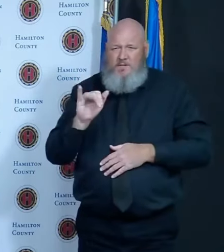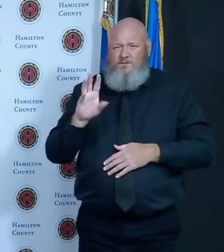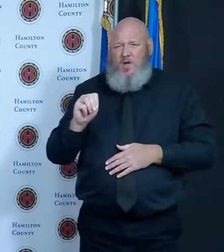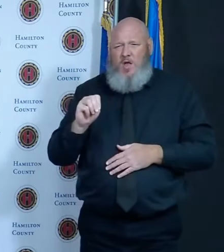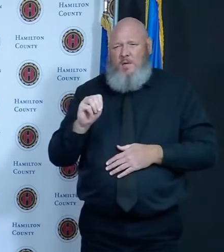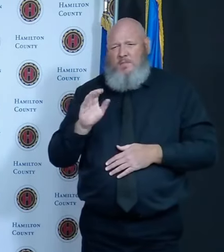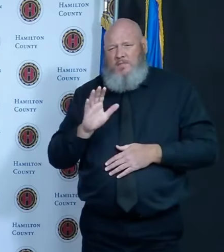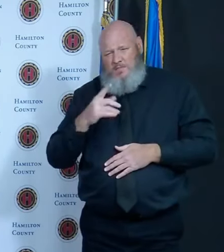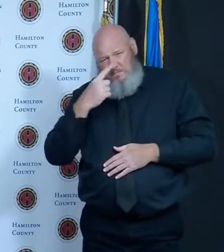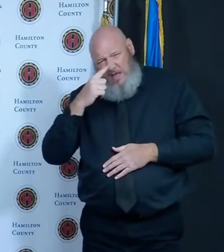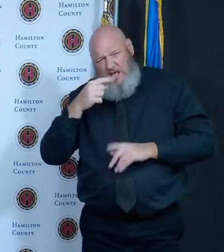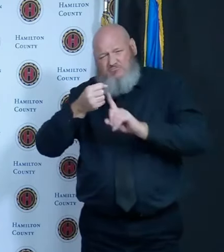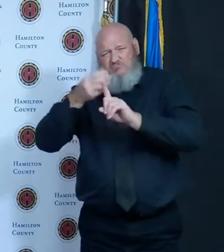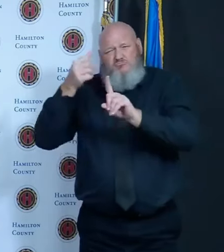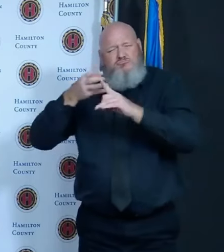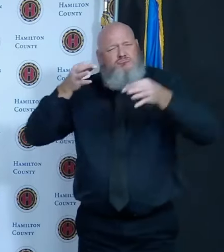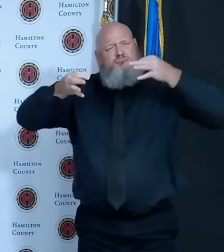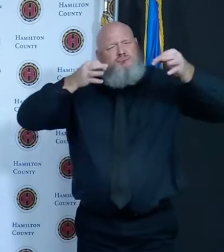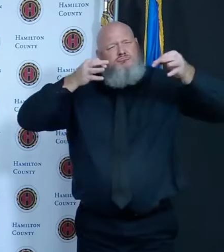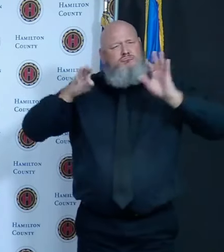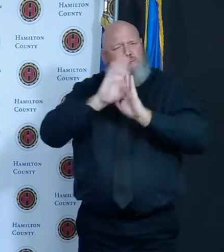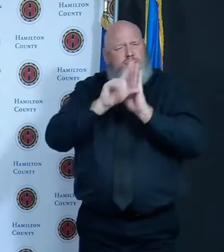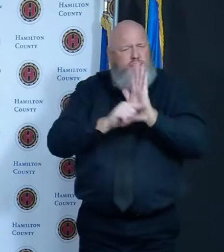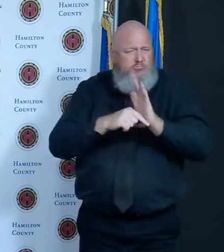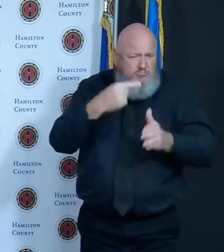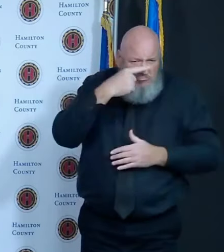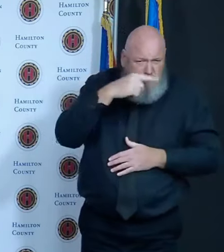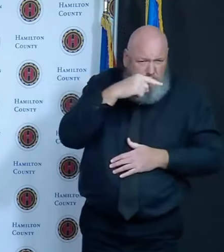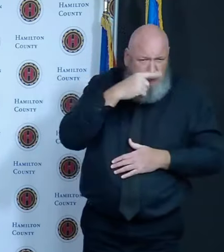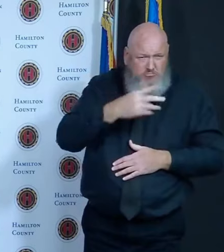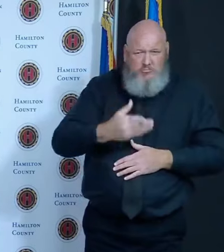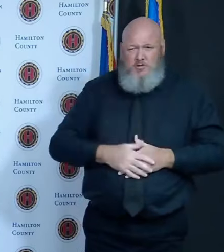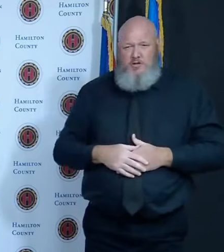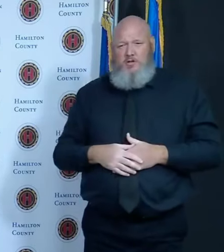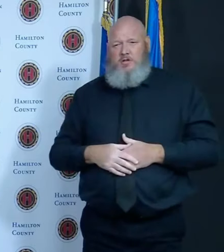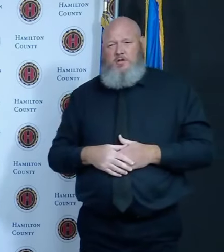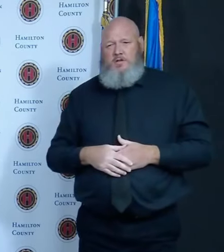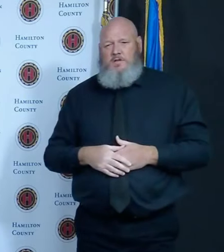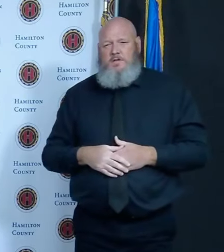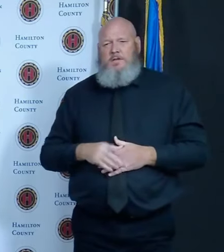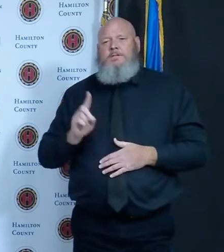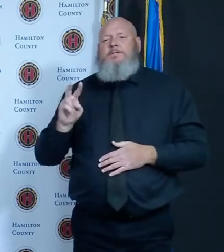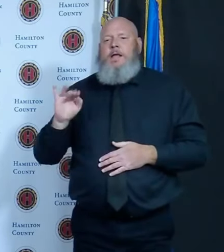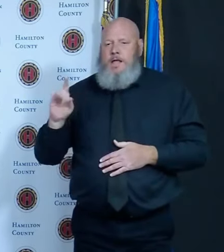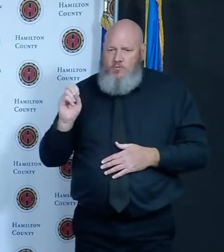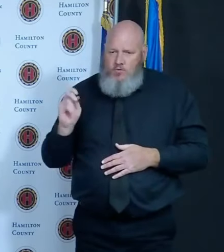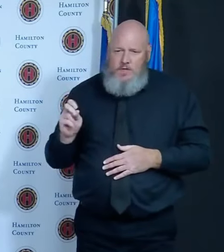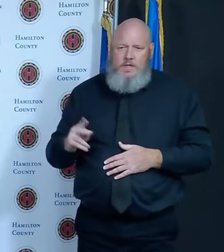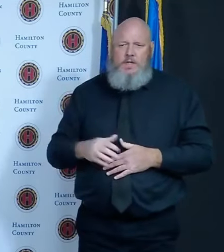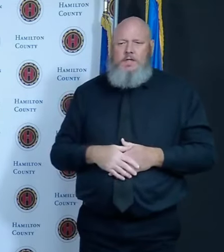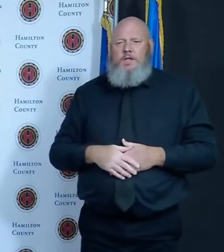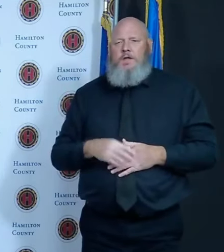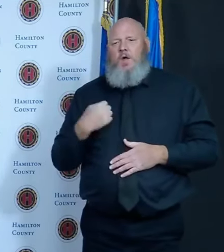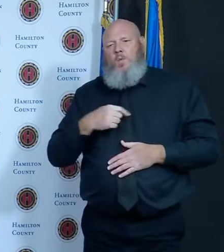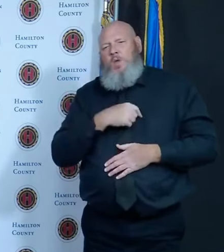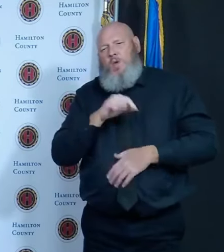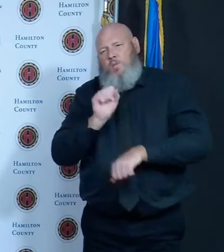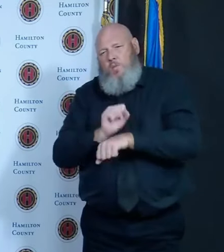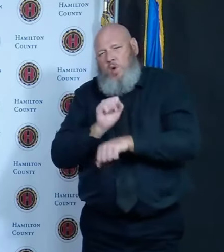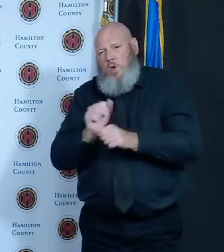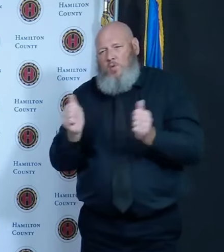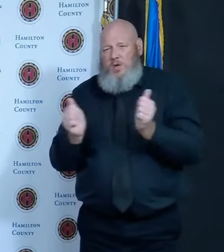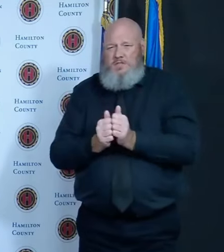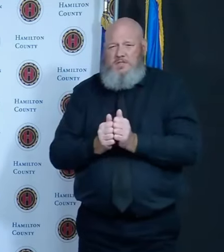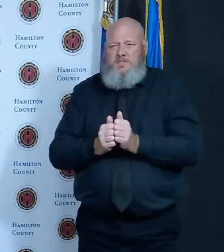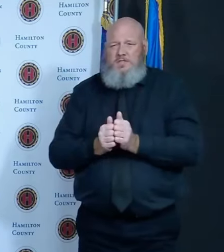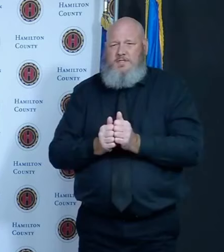yeah we work with if I can say over the years we've worked with all of the major firms